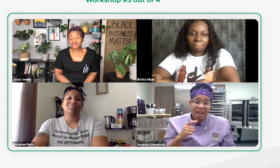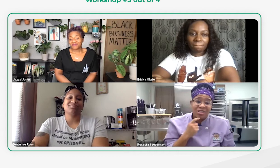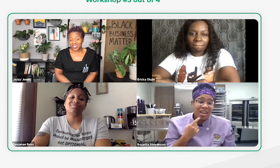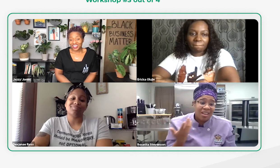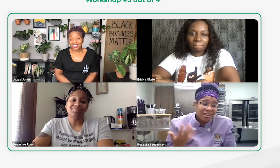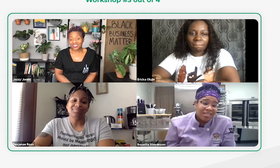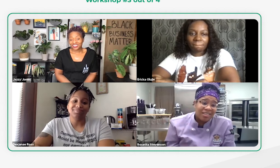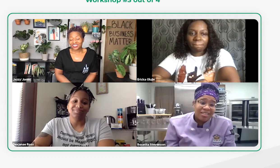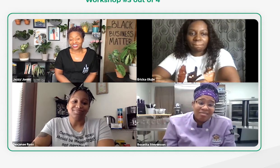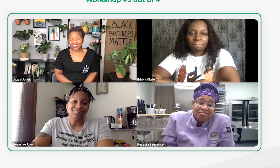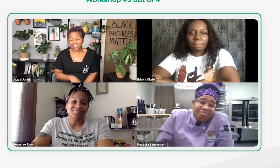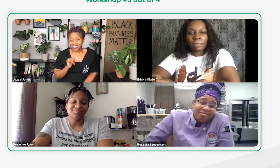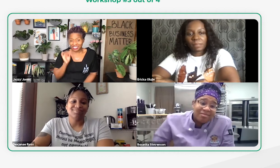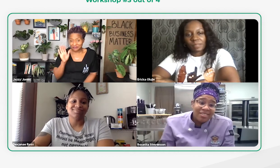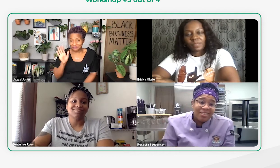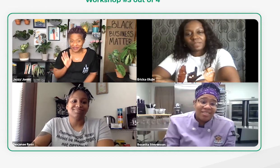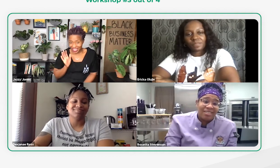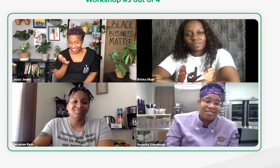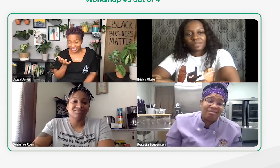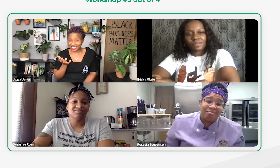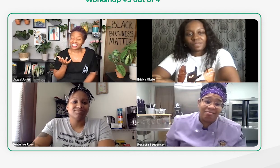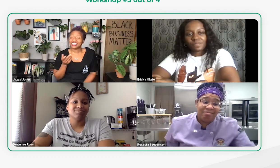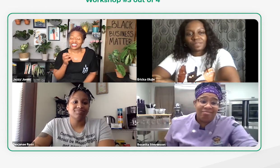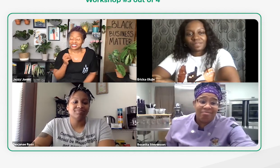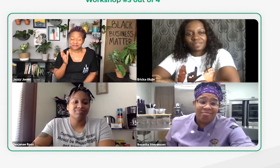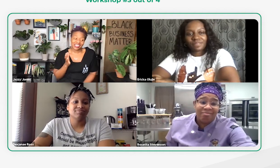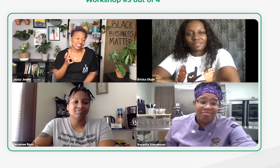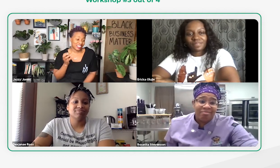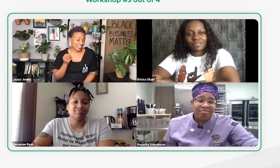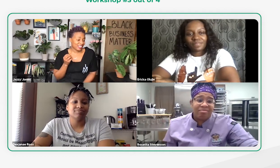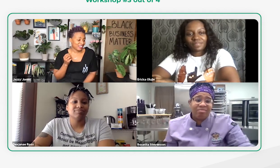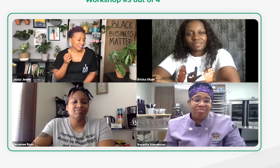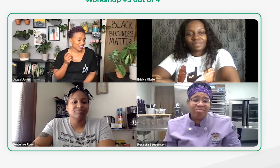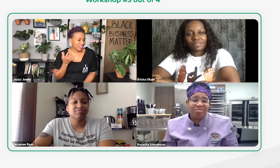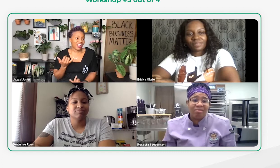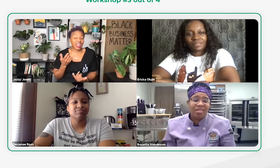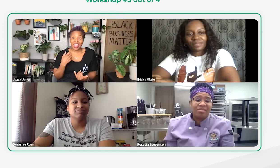COVID definitely helped my business girl. >> Jazzy Wow that's amazing. That's so amazing.